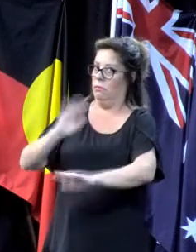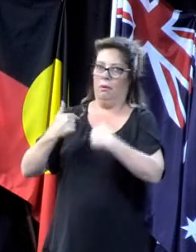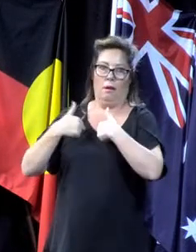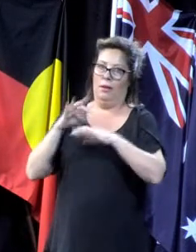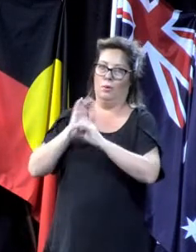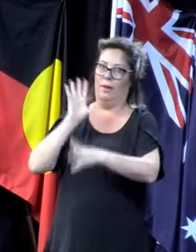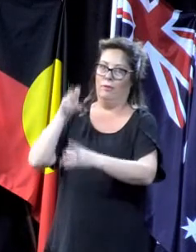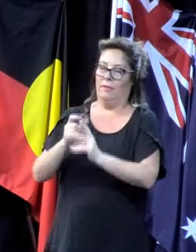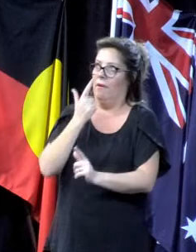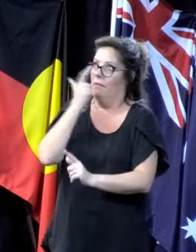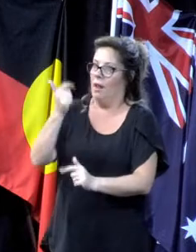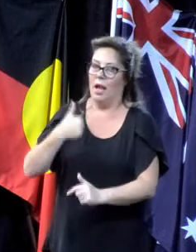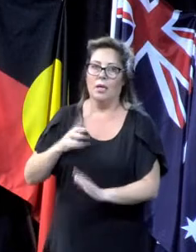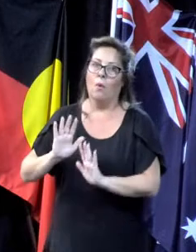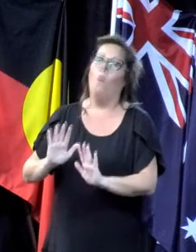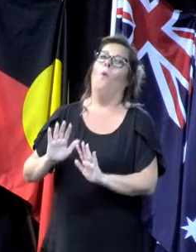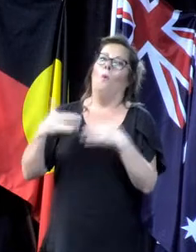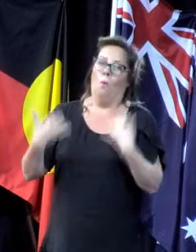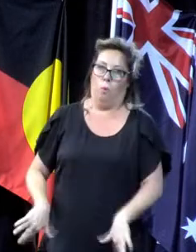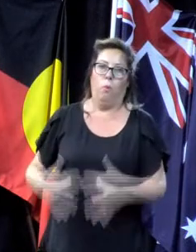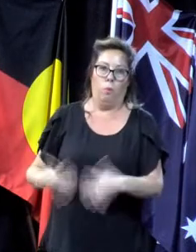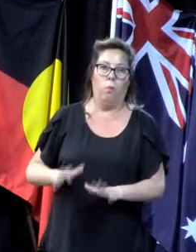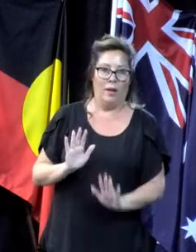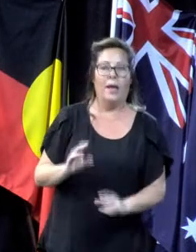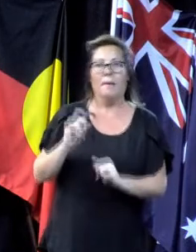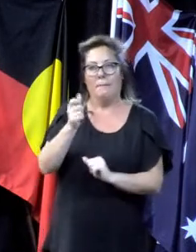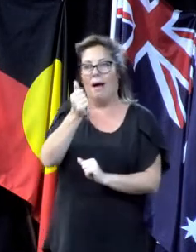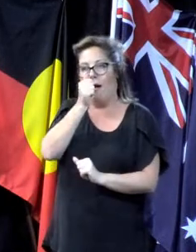but I do know that we carry extra teachers in our timetable